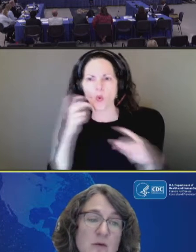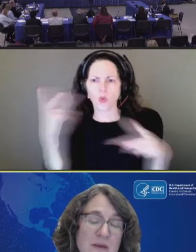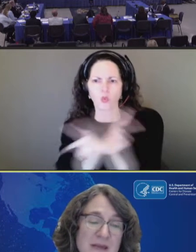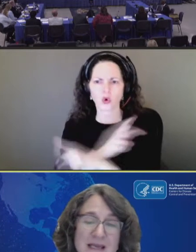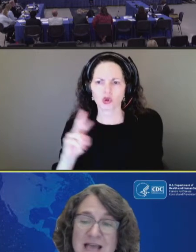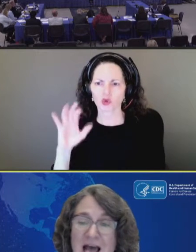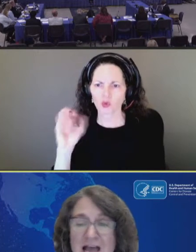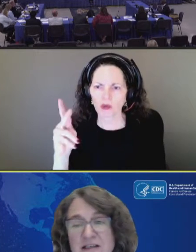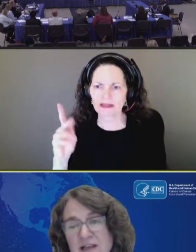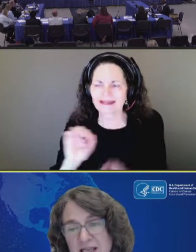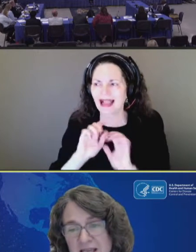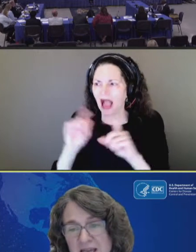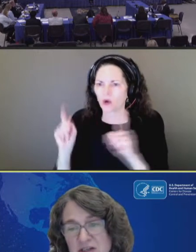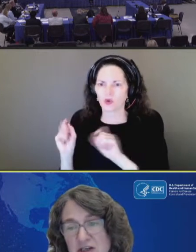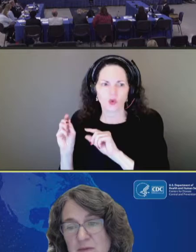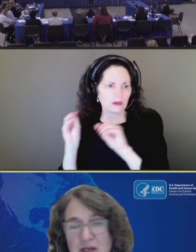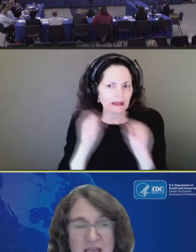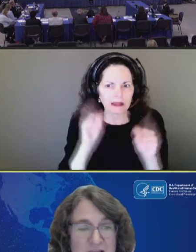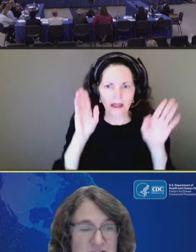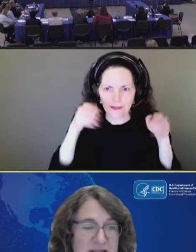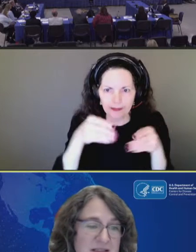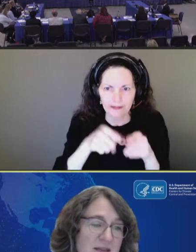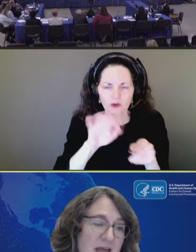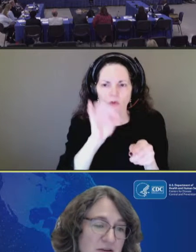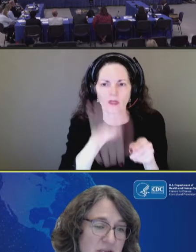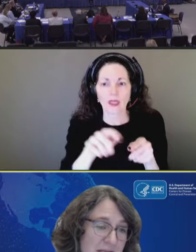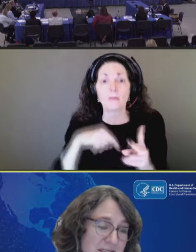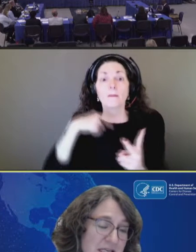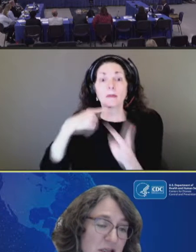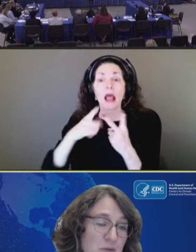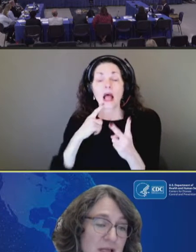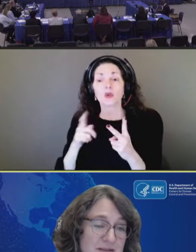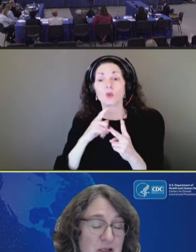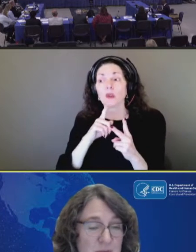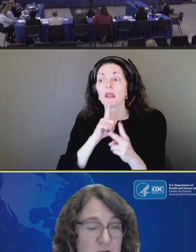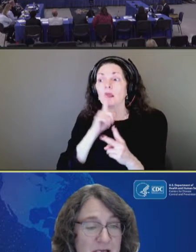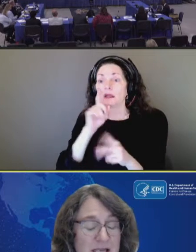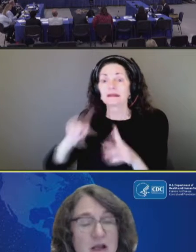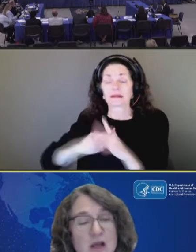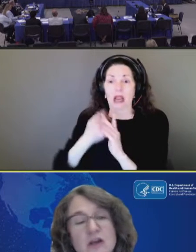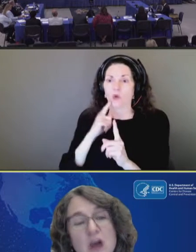And we began to actively engage in communications to the LGBTQ+ community,